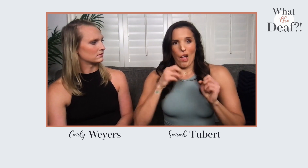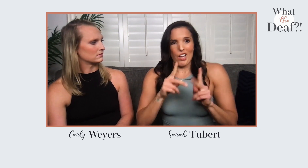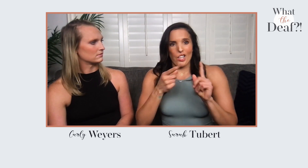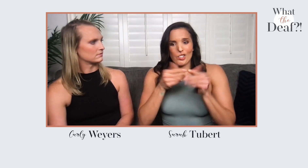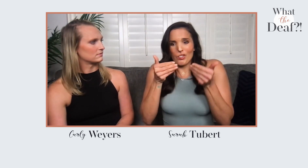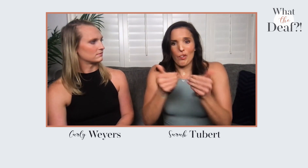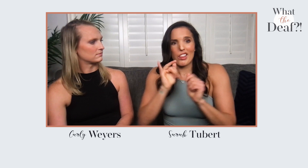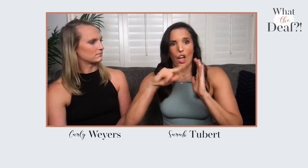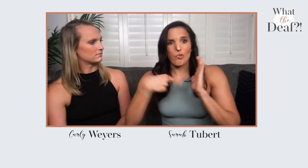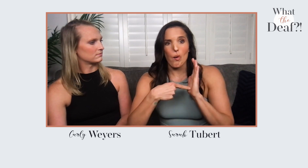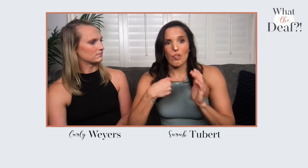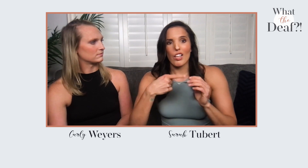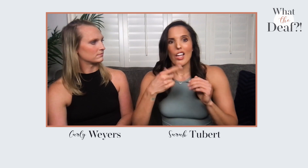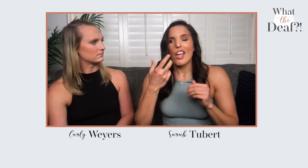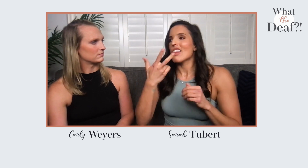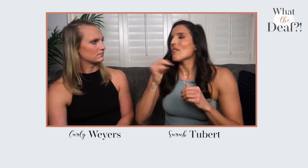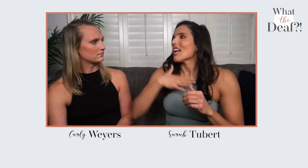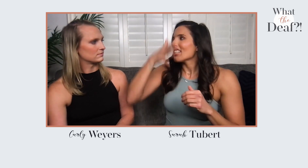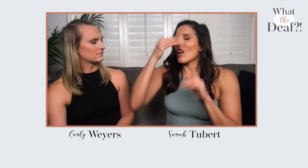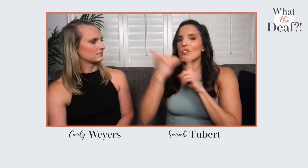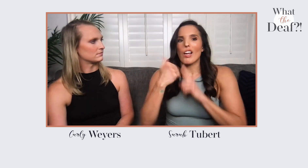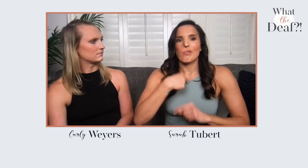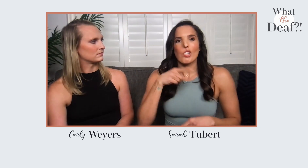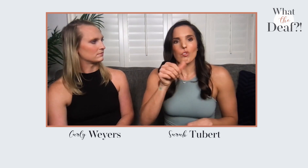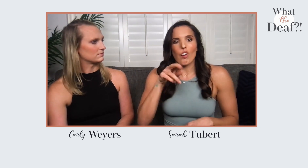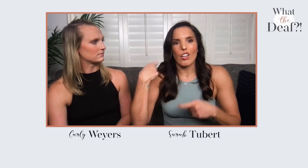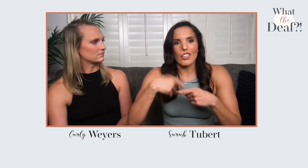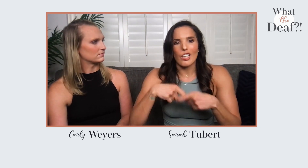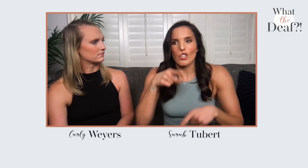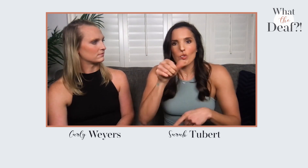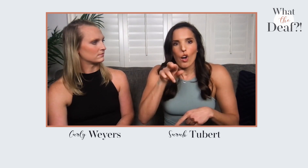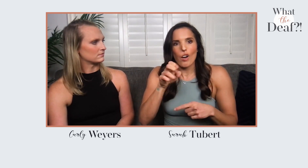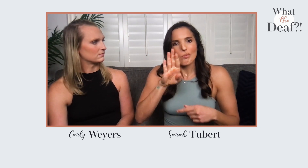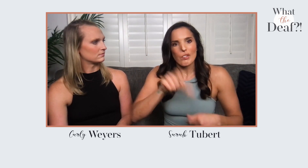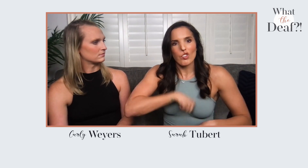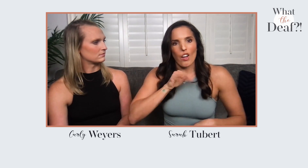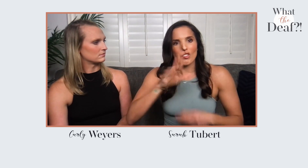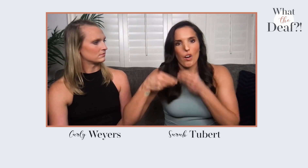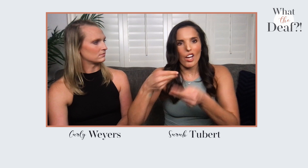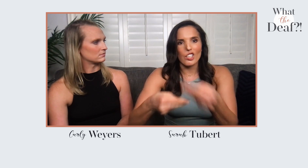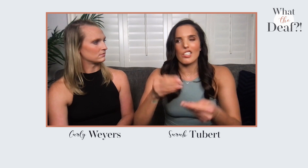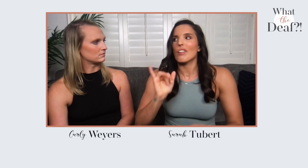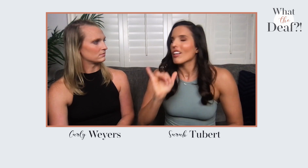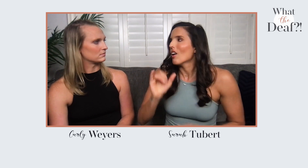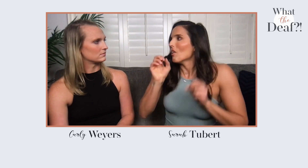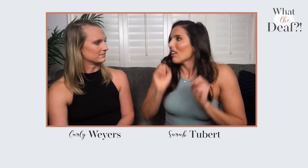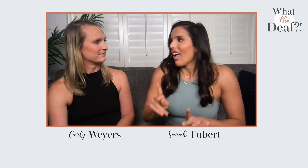So, is it okay for me to take on that role? And my dad reminded me and said, "Sarah, you are Latina. Be proud of your heritage."